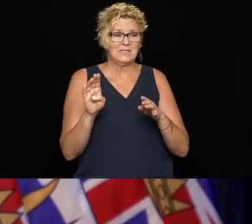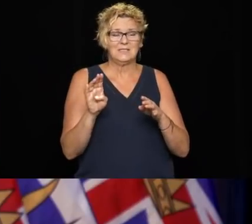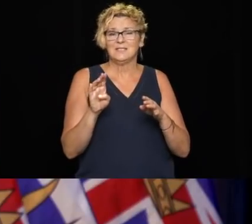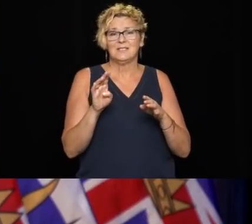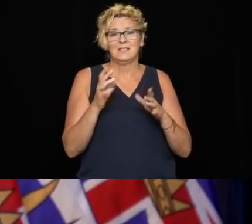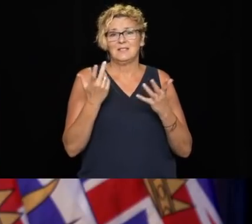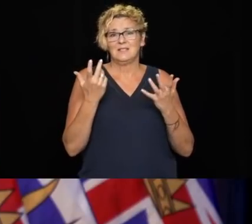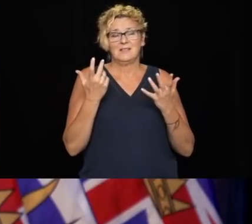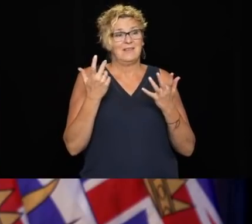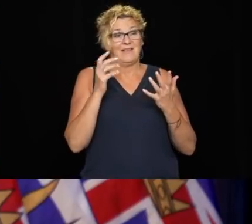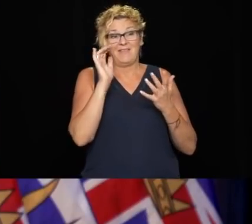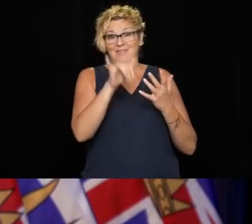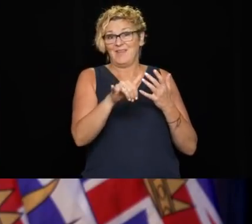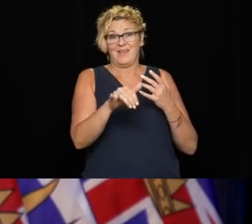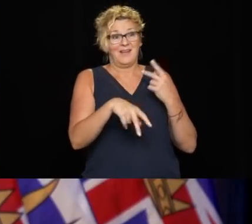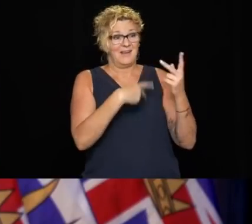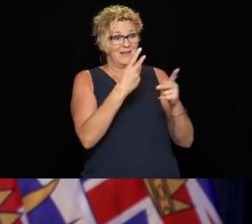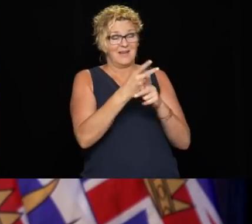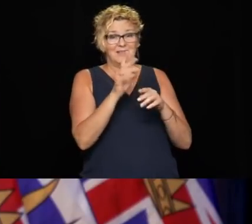I know it is challenging for the industry